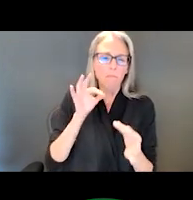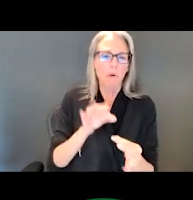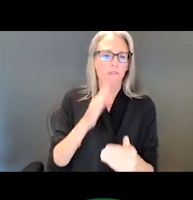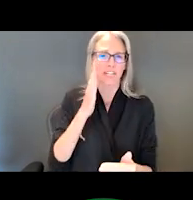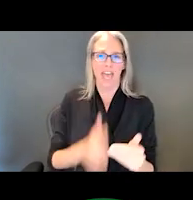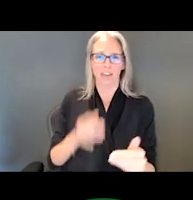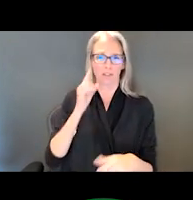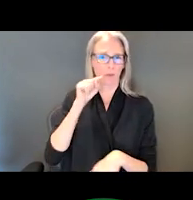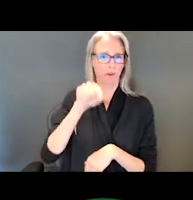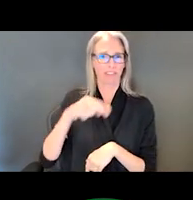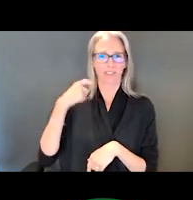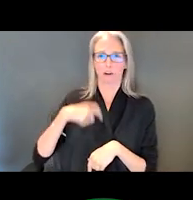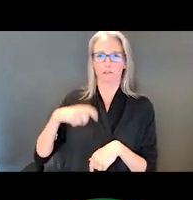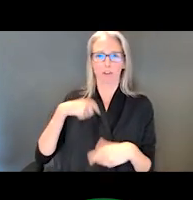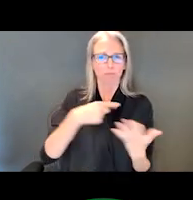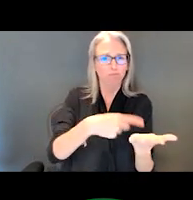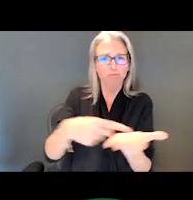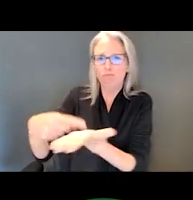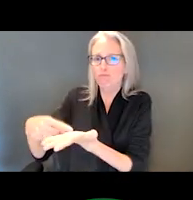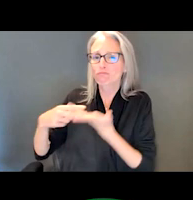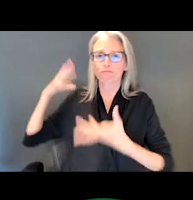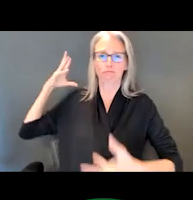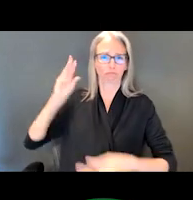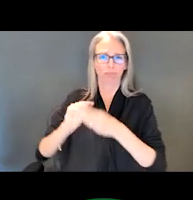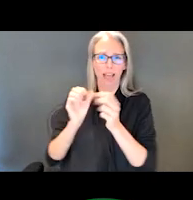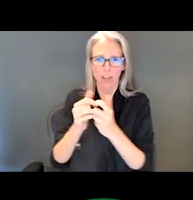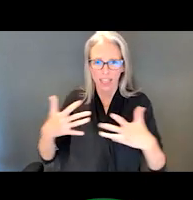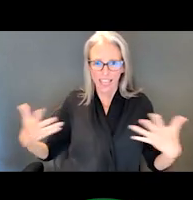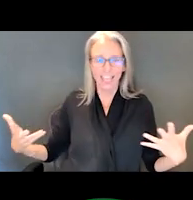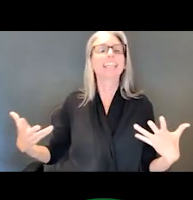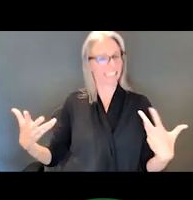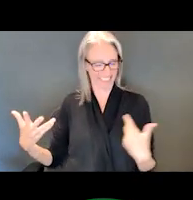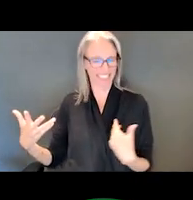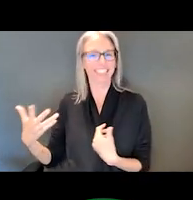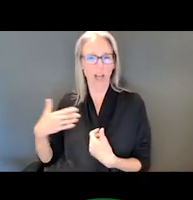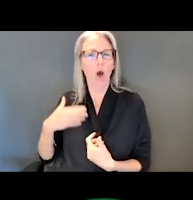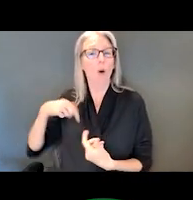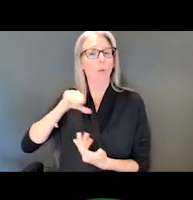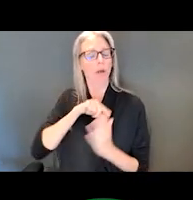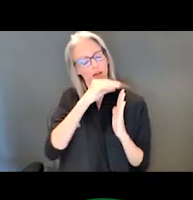last 3 days, many of them were just discussed really nicely in the campfire, but, but I'll